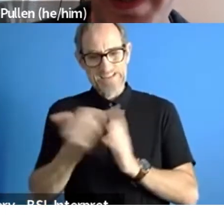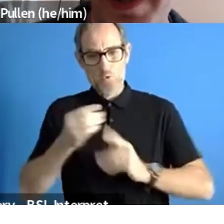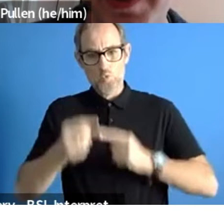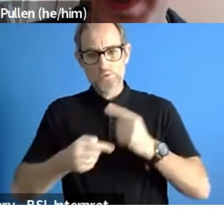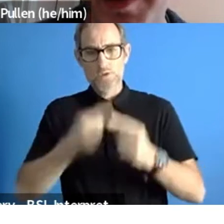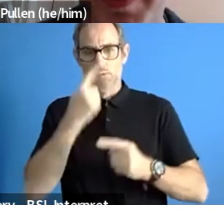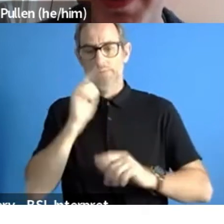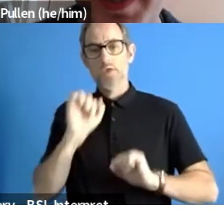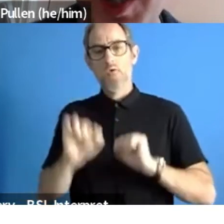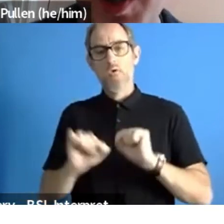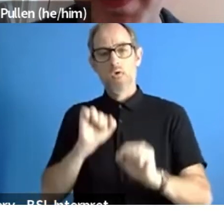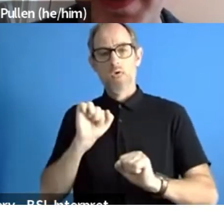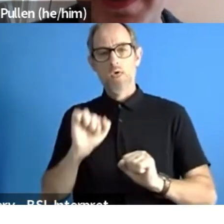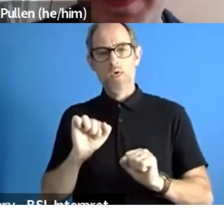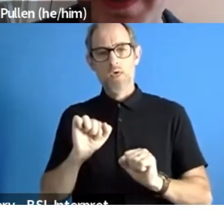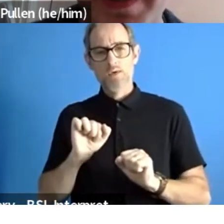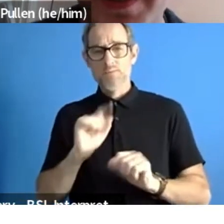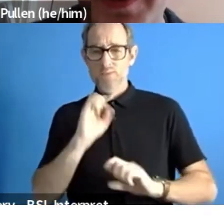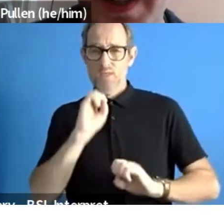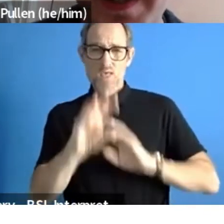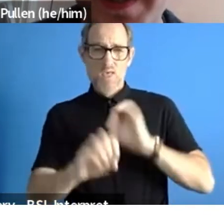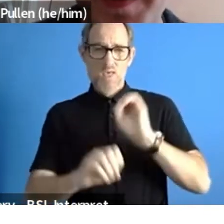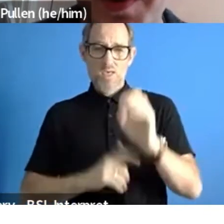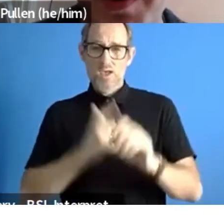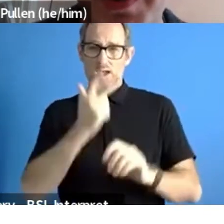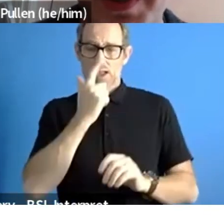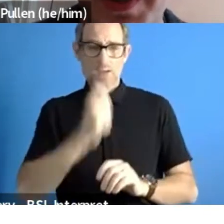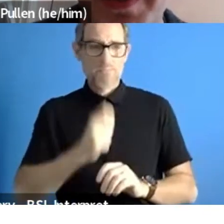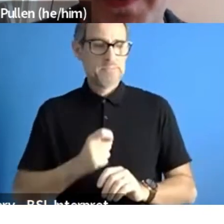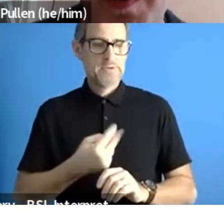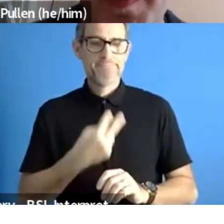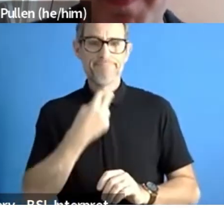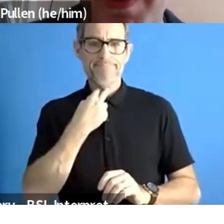seem disheartening but particularly for the external case it's important to